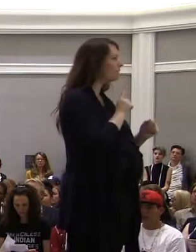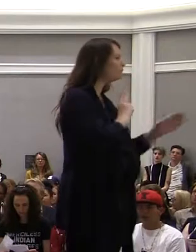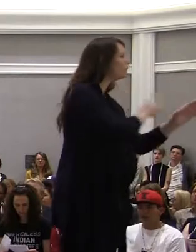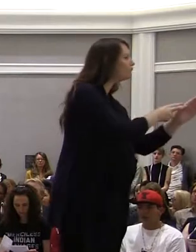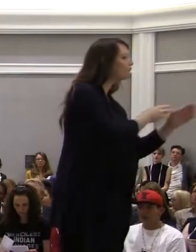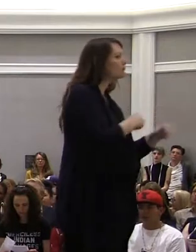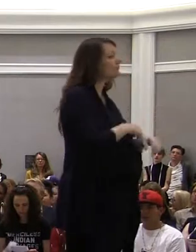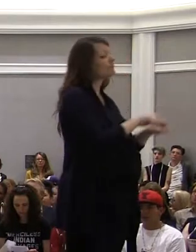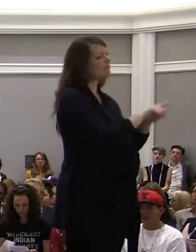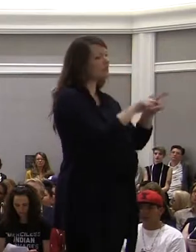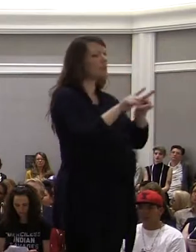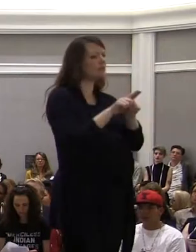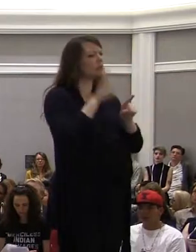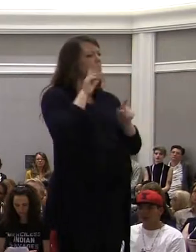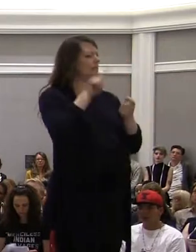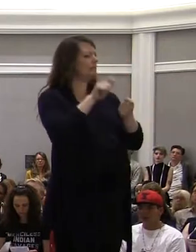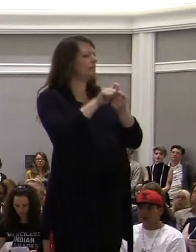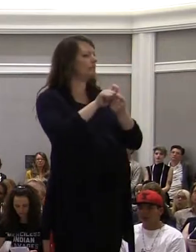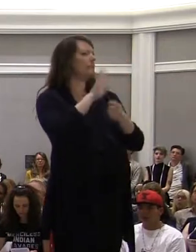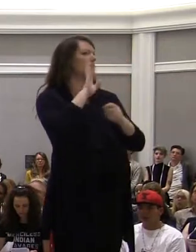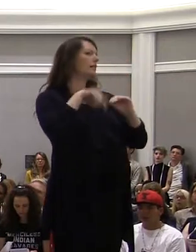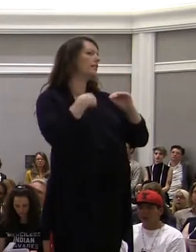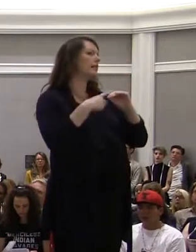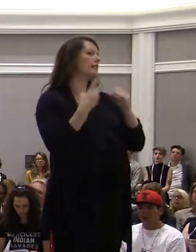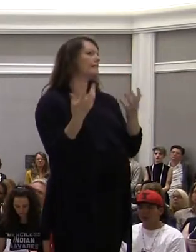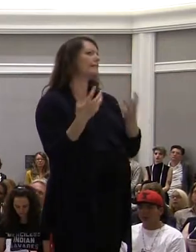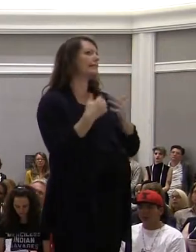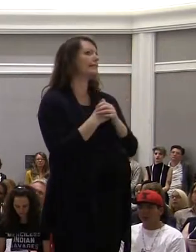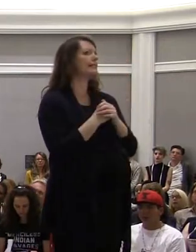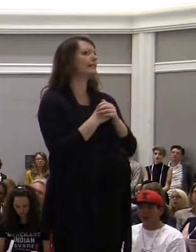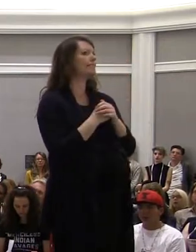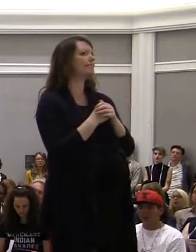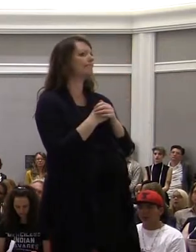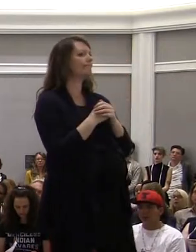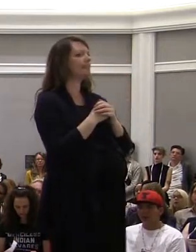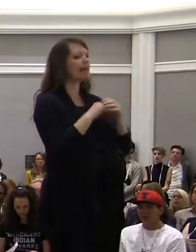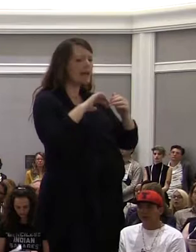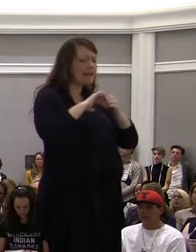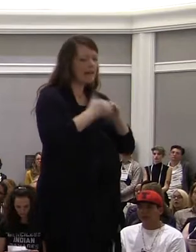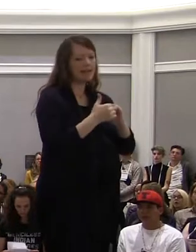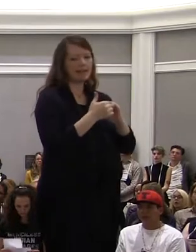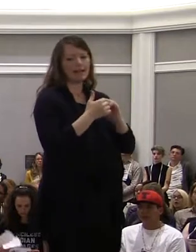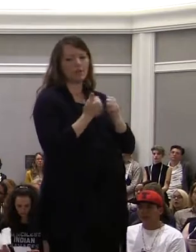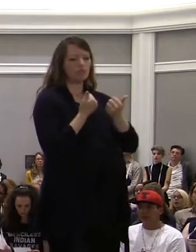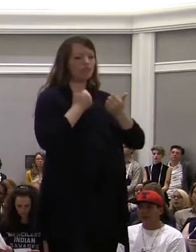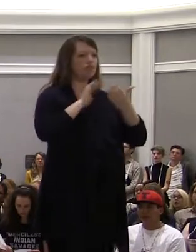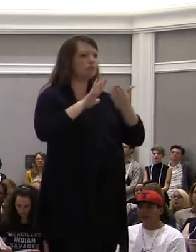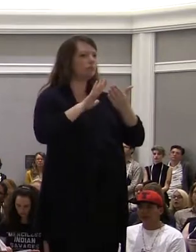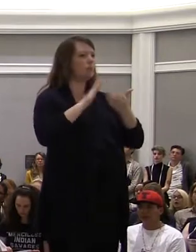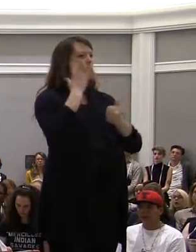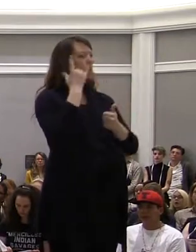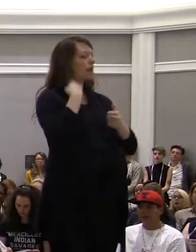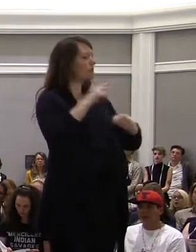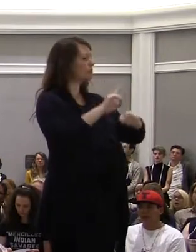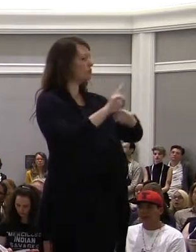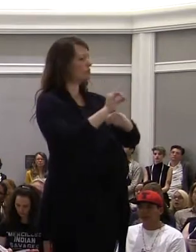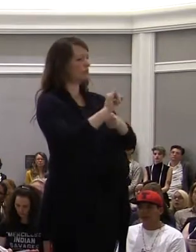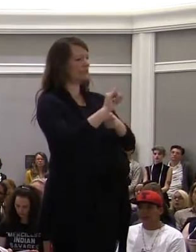but we're also going to spend some time talking about how we do this work, why we use affinity spaces, other things like that.